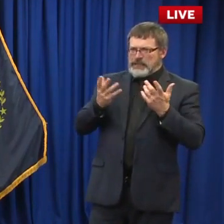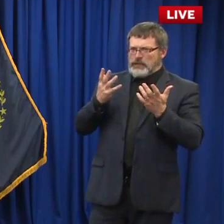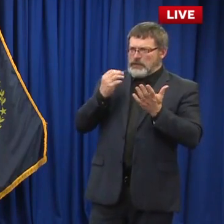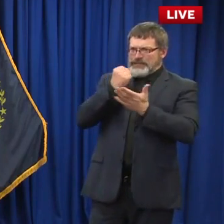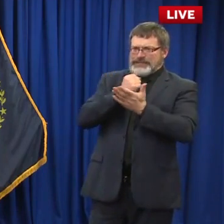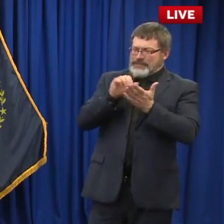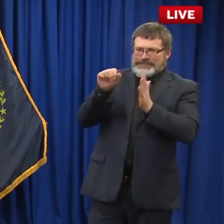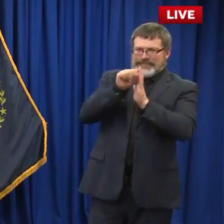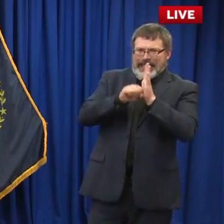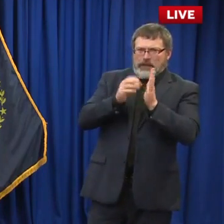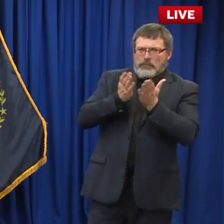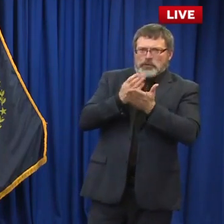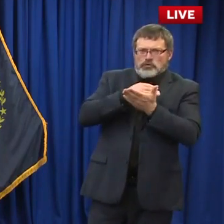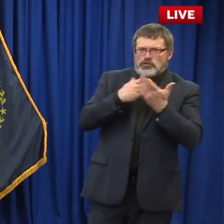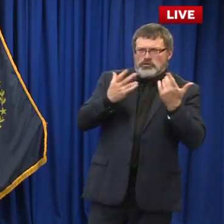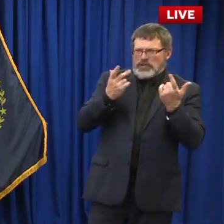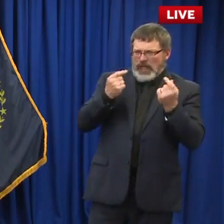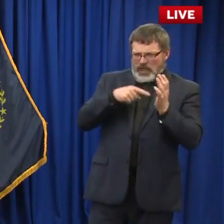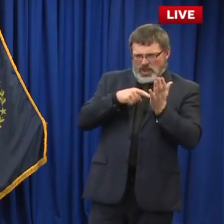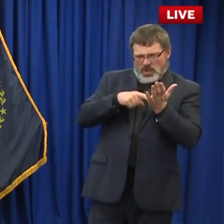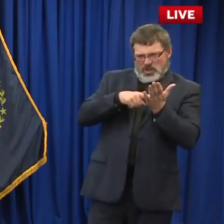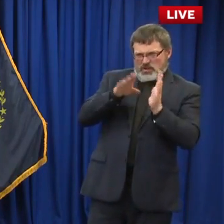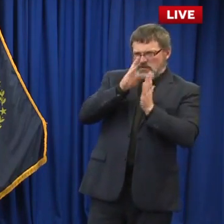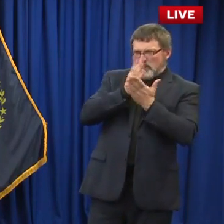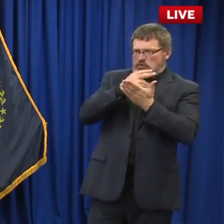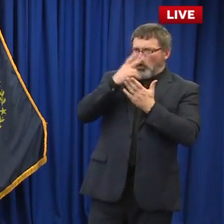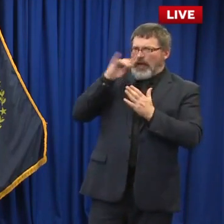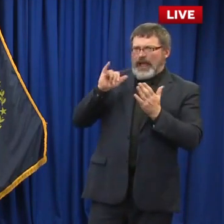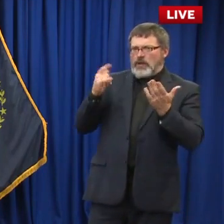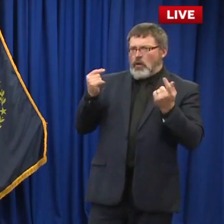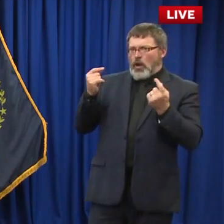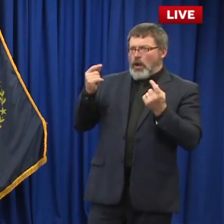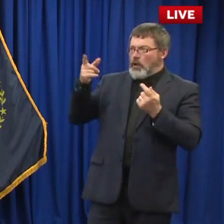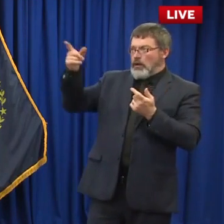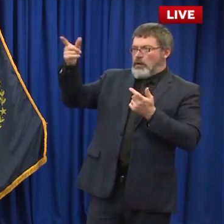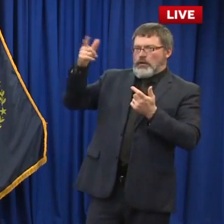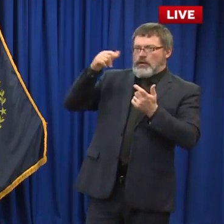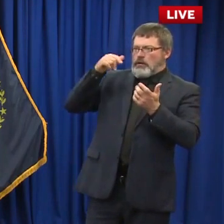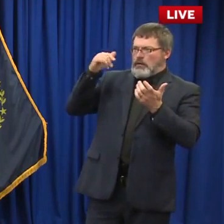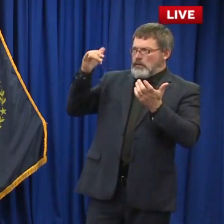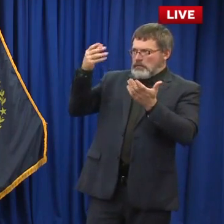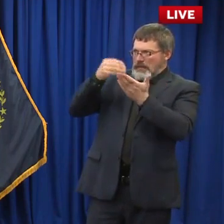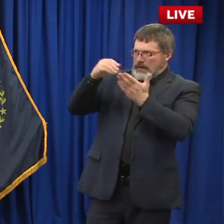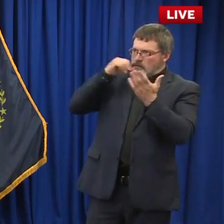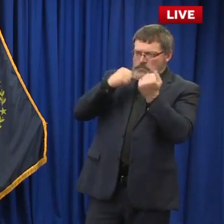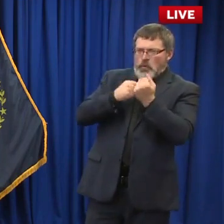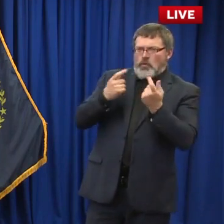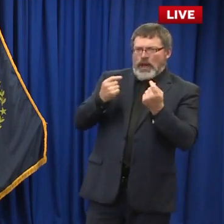WHAT IS OUR BUDGET AND WHAT ARE LOCAL BULLETS GOING TO LOOK LIKE? WHAT'S GOING TO HAVE TO HAPPEN? SURE.